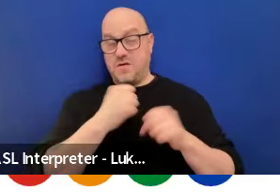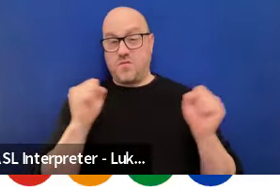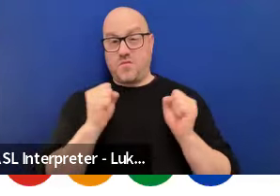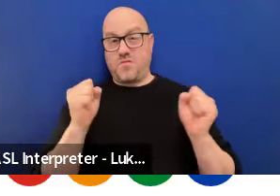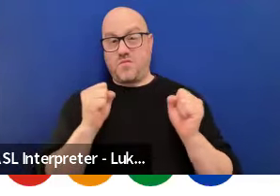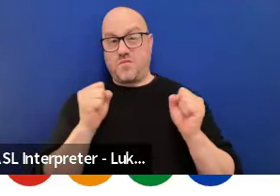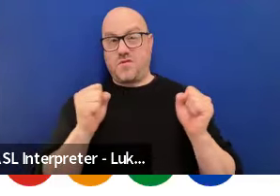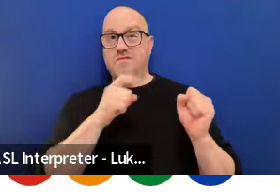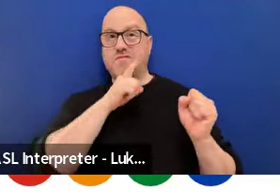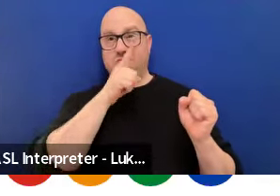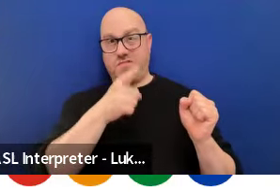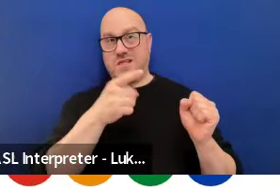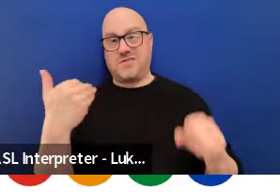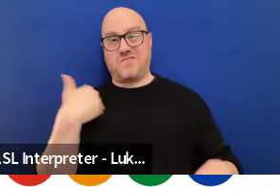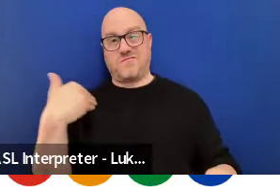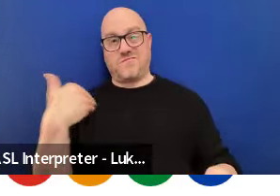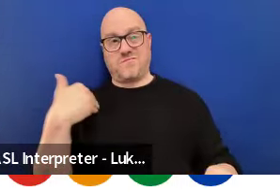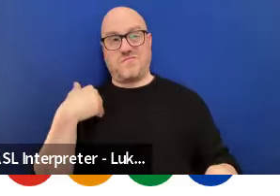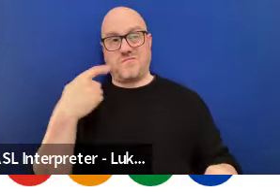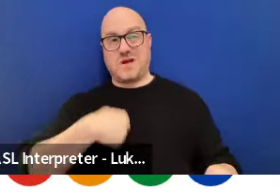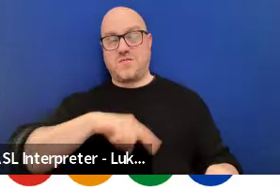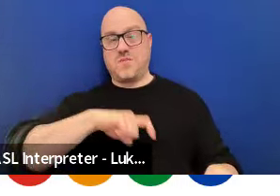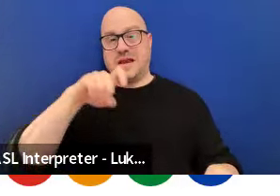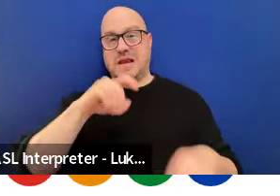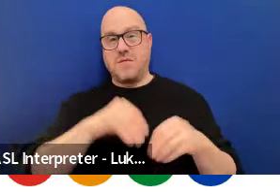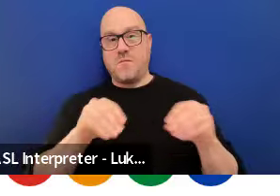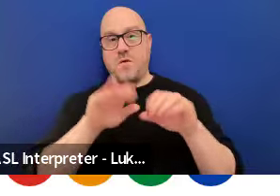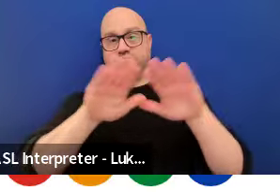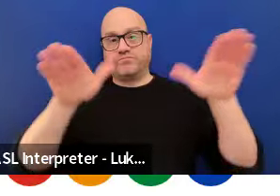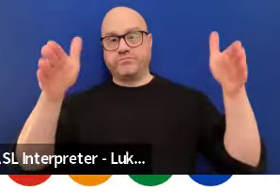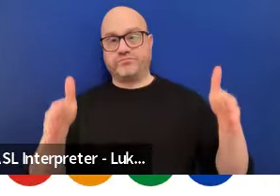AGREE WOULD BE A GREAT FEATURE. I KNOW THIS WINTER WAS A BIG